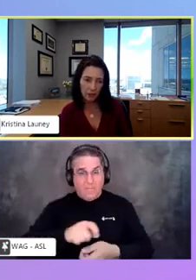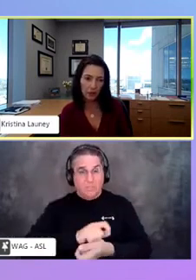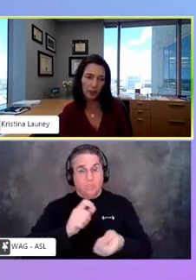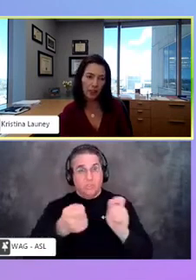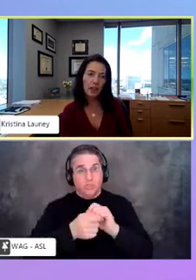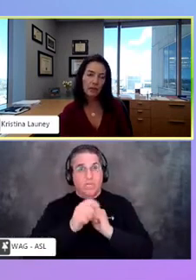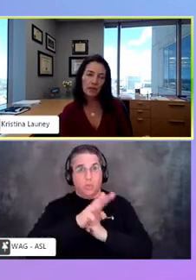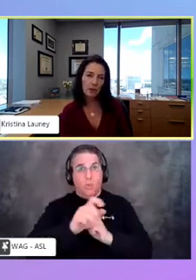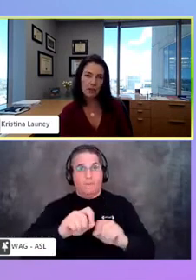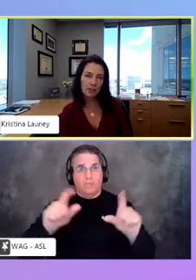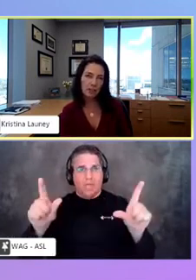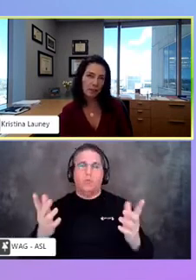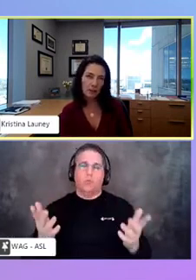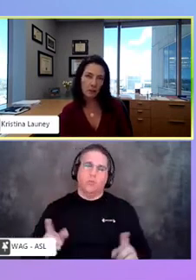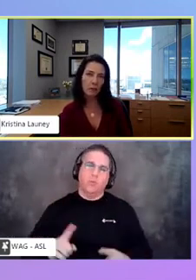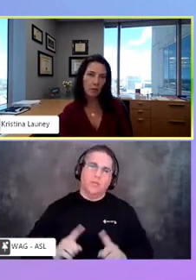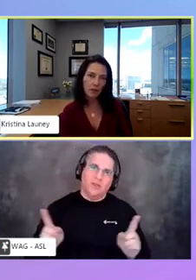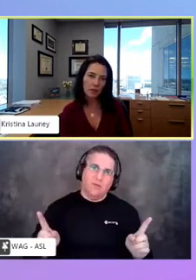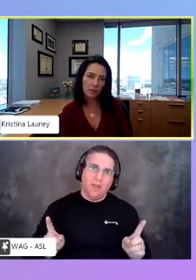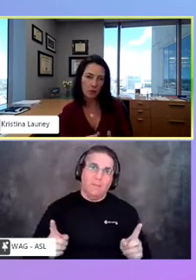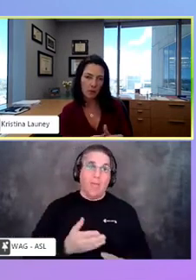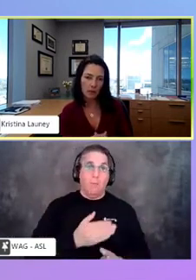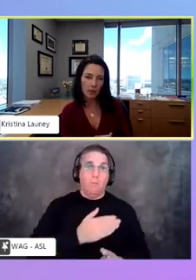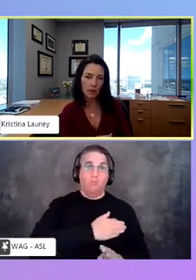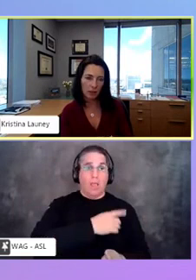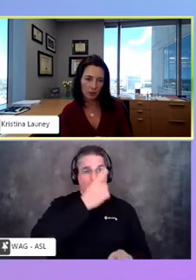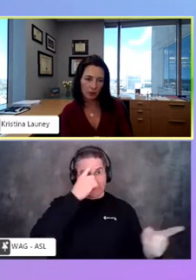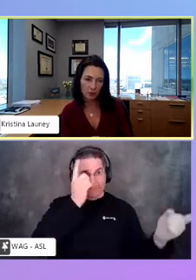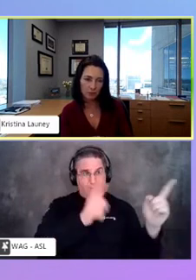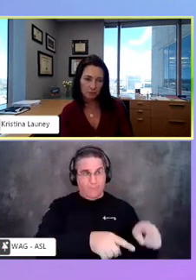that doesn't work, courts have set it over again? If you get a court order to make the